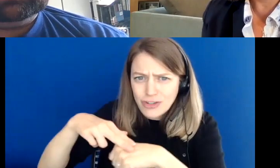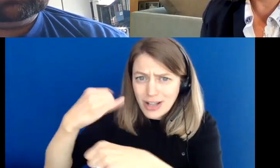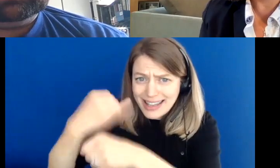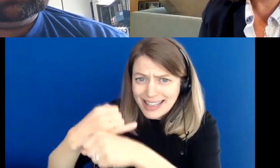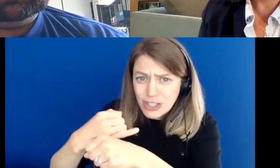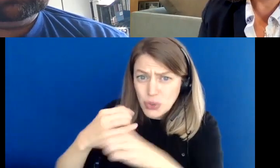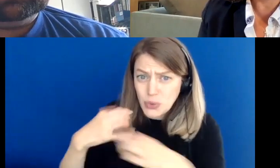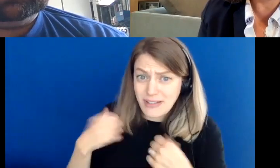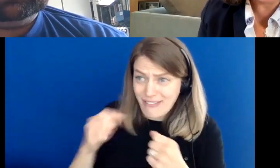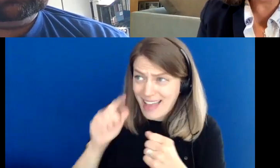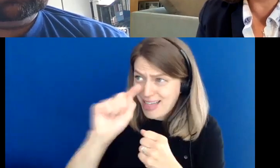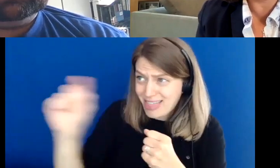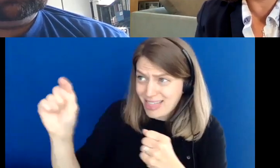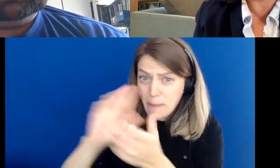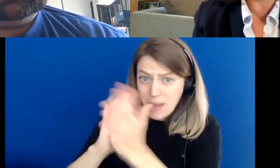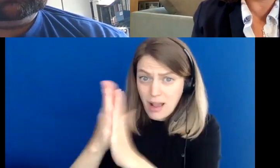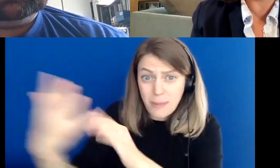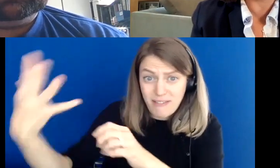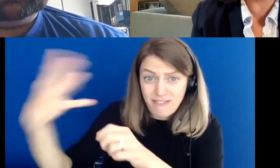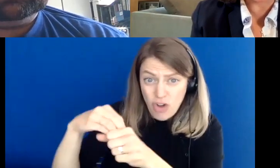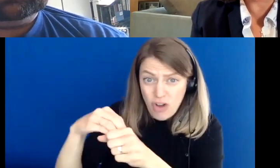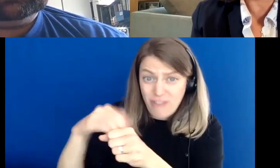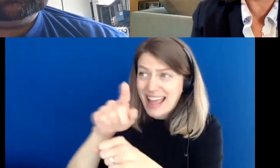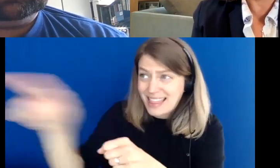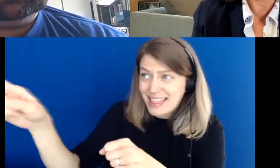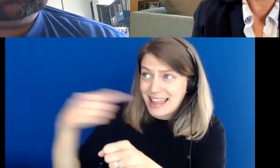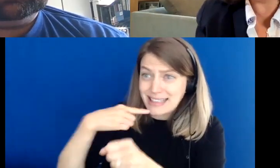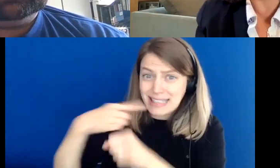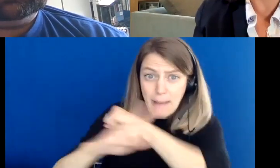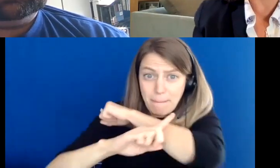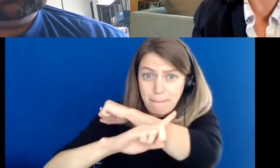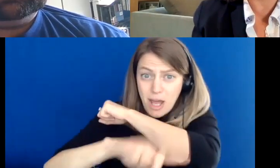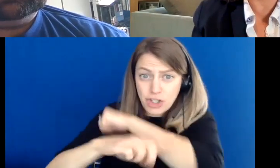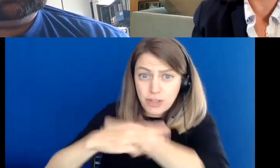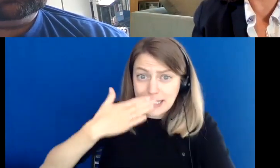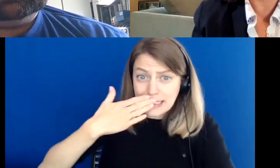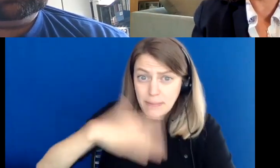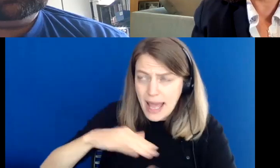and if they say punishment is bad, then maybe we can stop it.